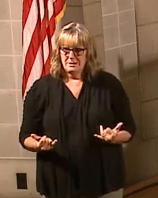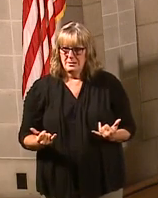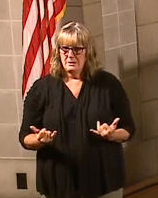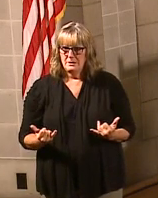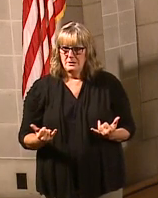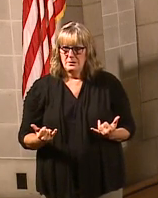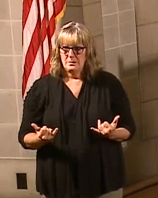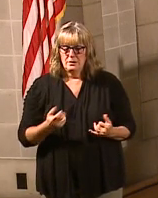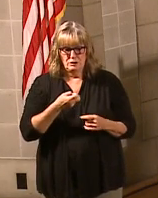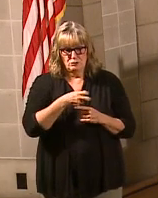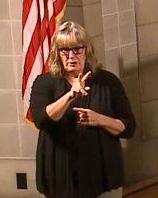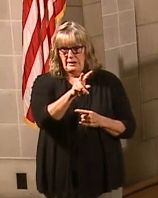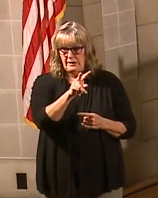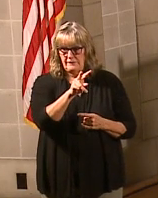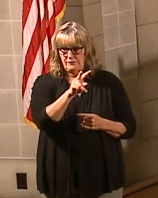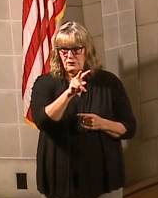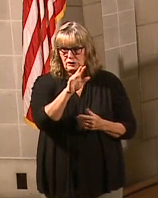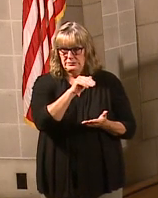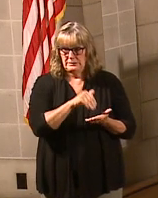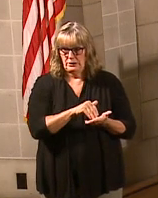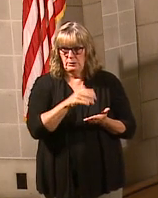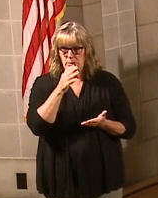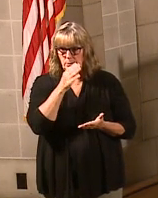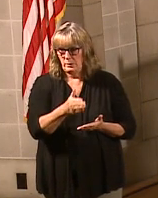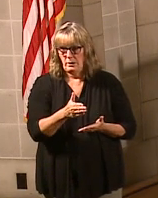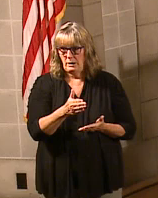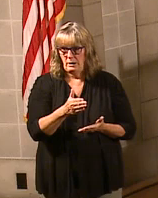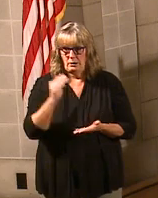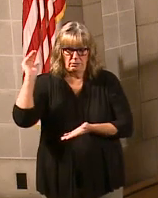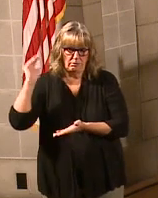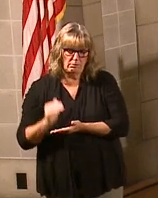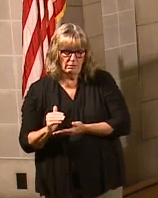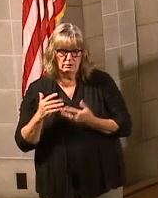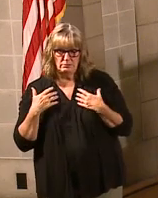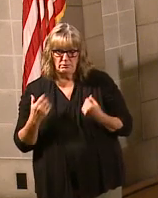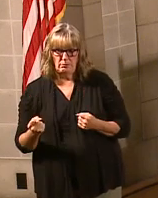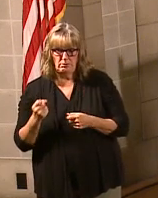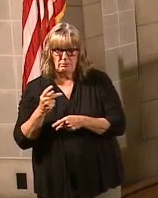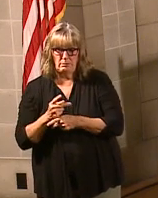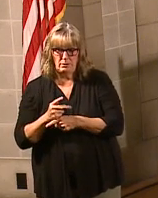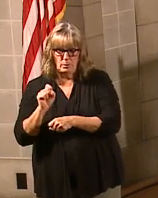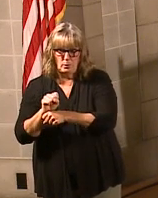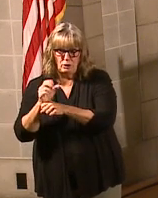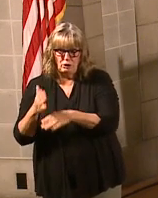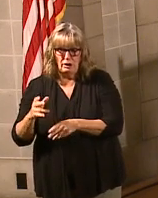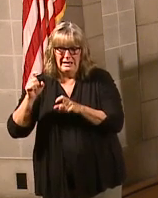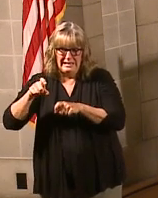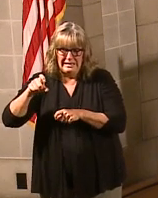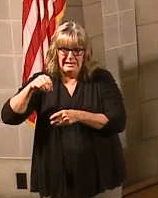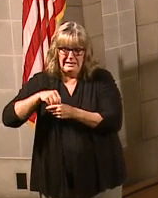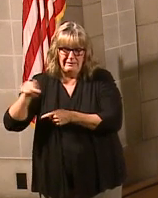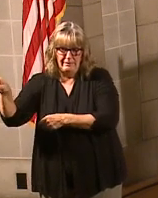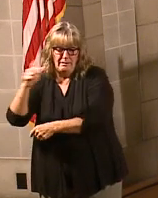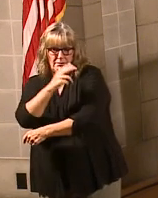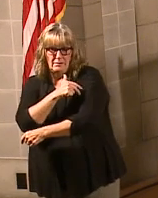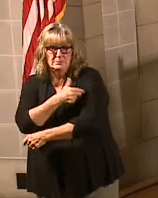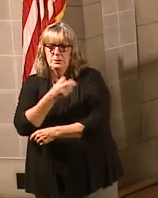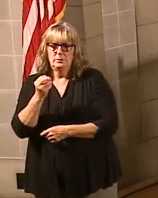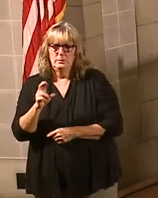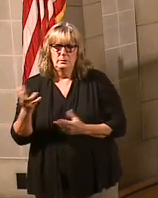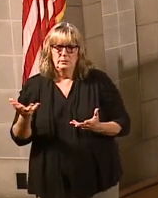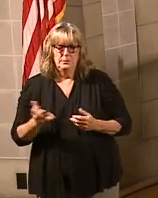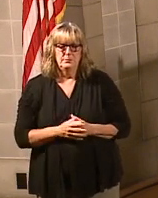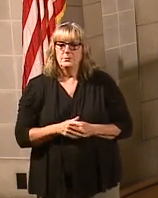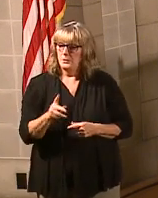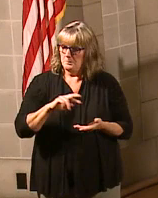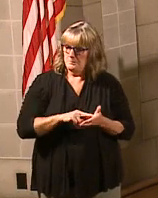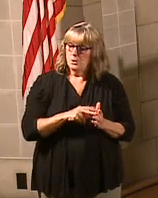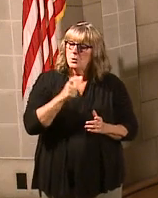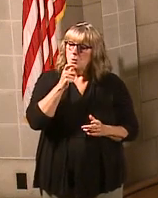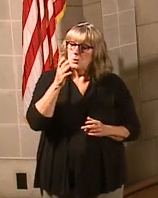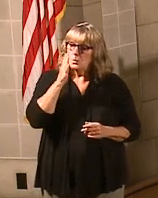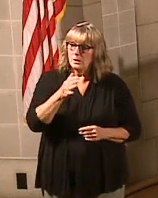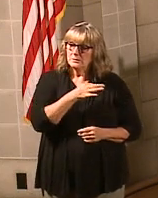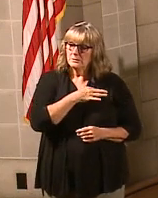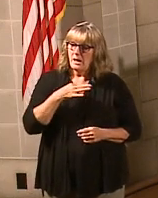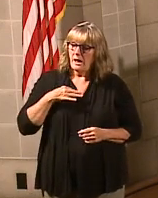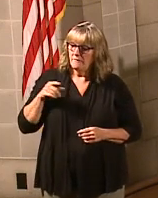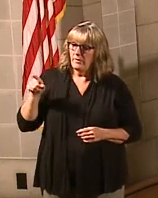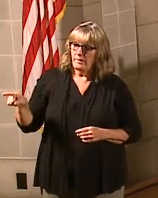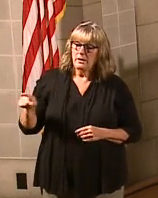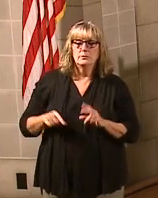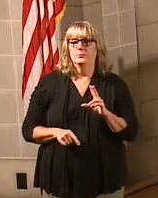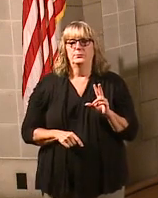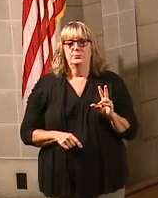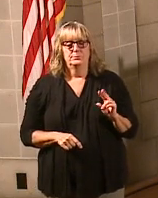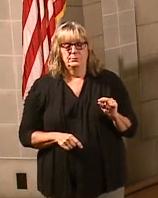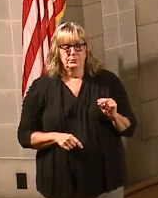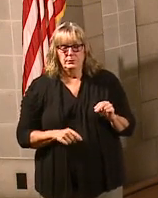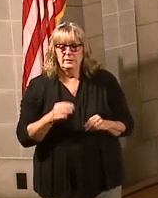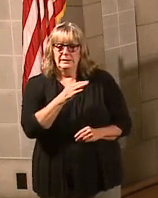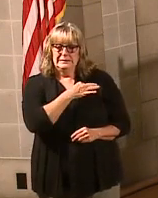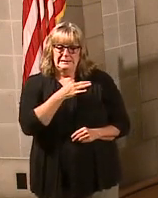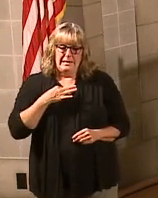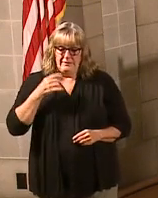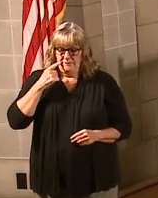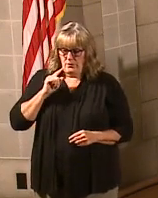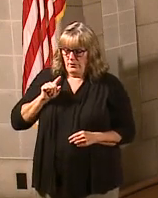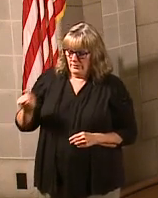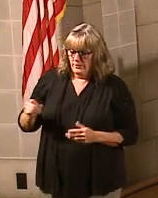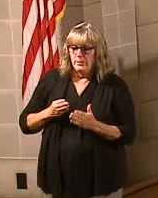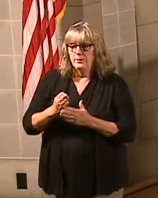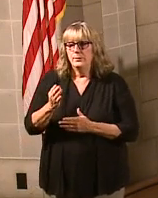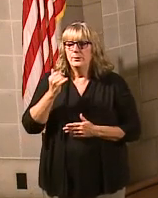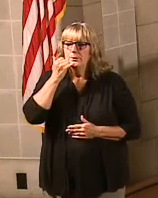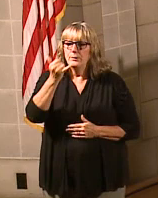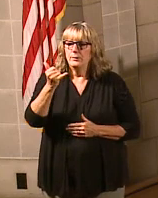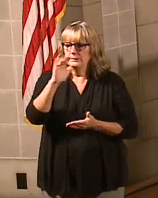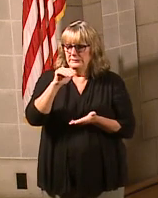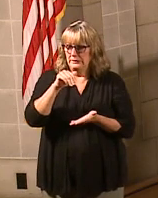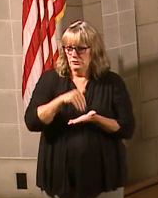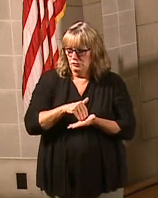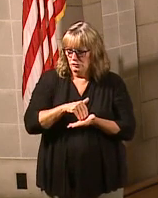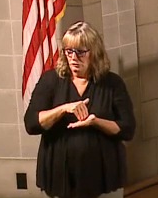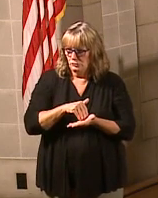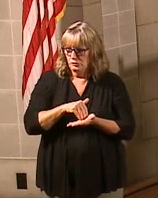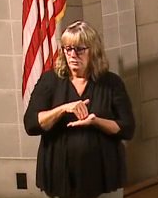[ SPEAKER OFF MIC ]